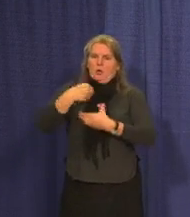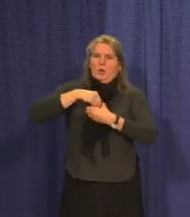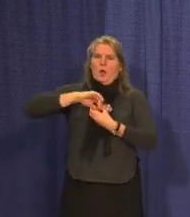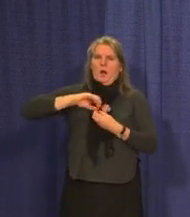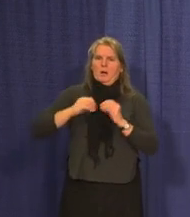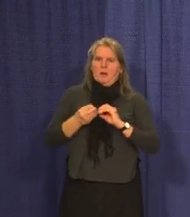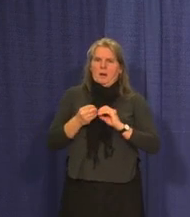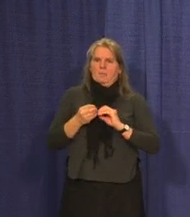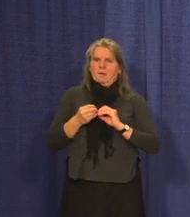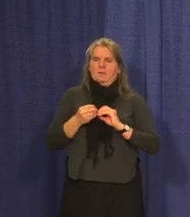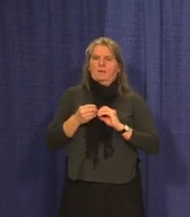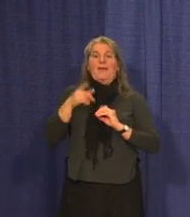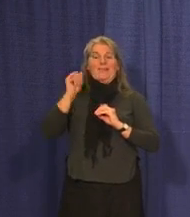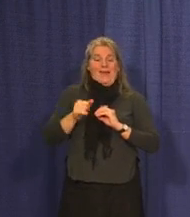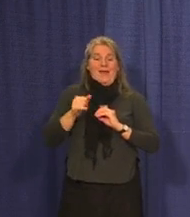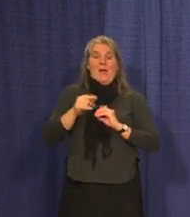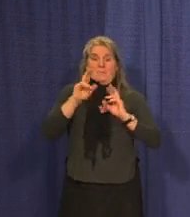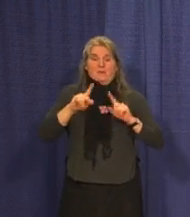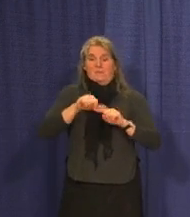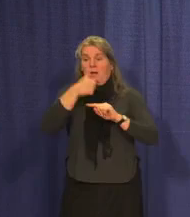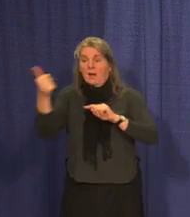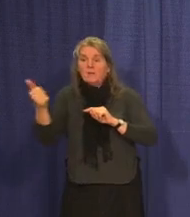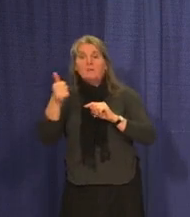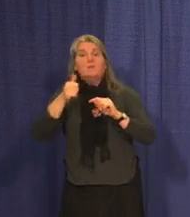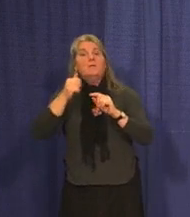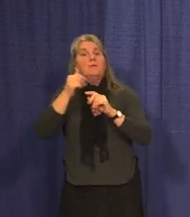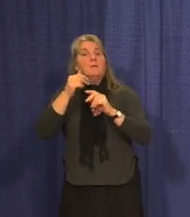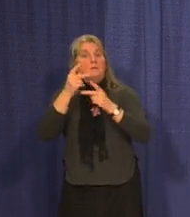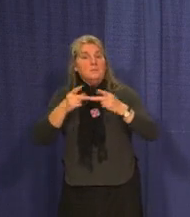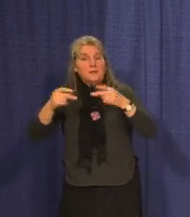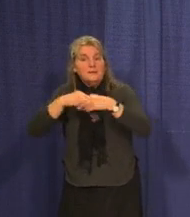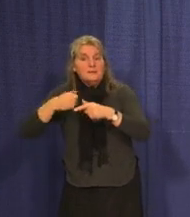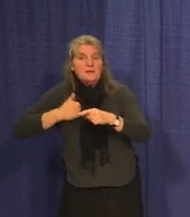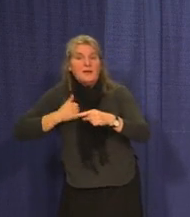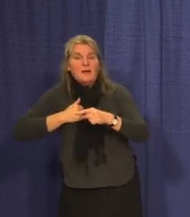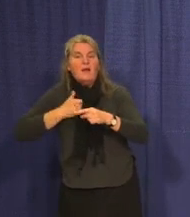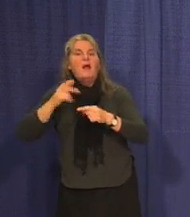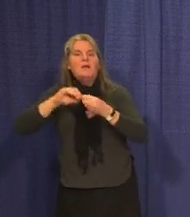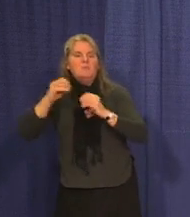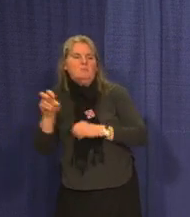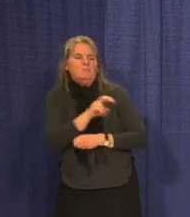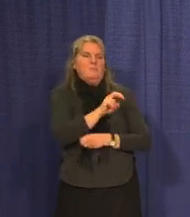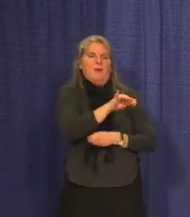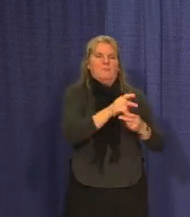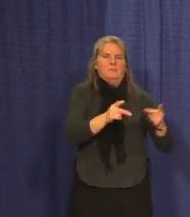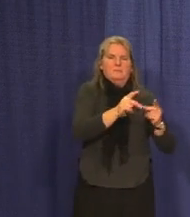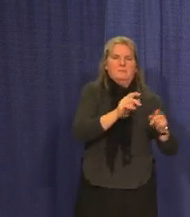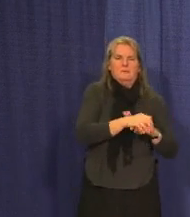Yukon tell you, but rather in the tallies of their province or territory of origin.